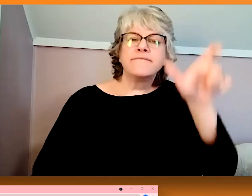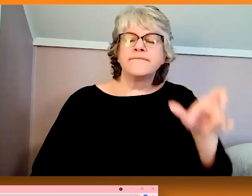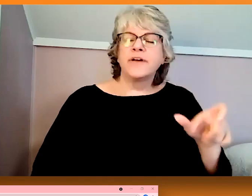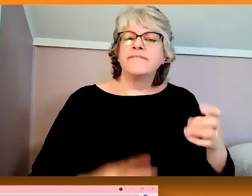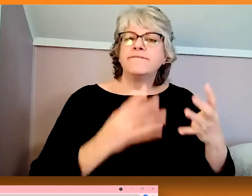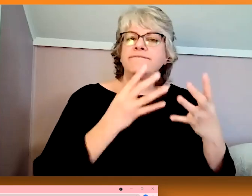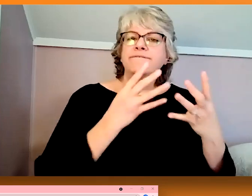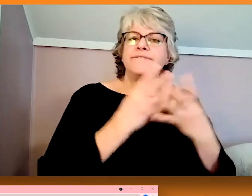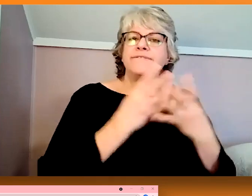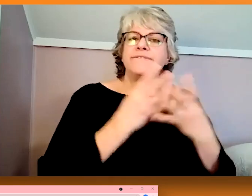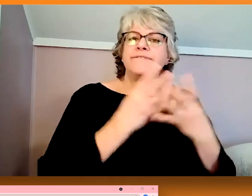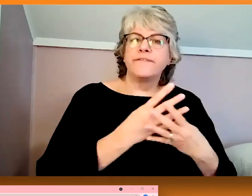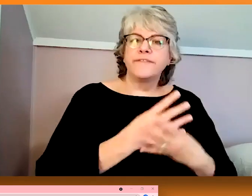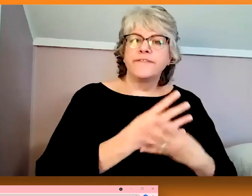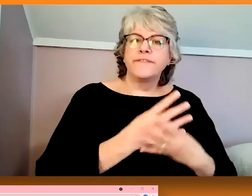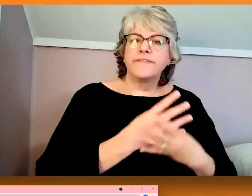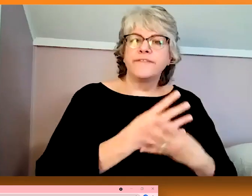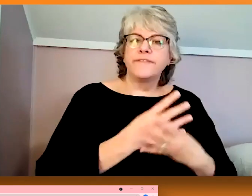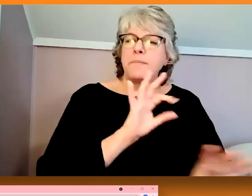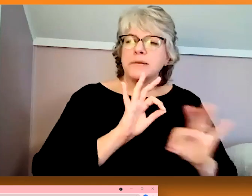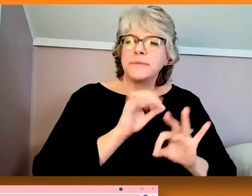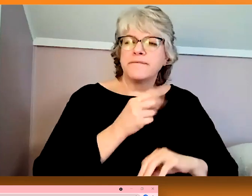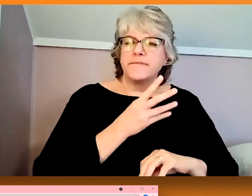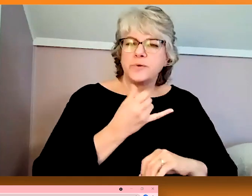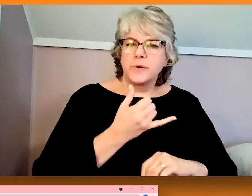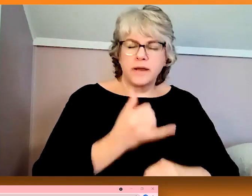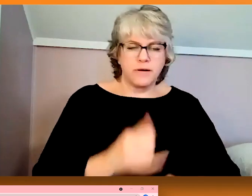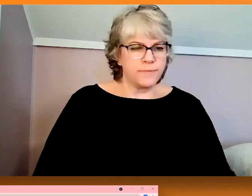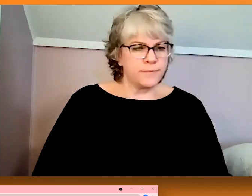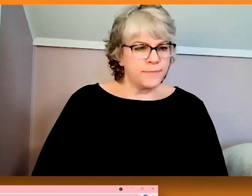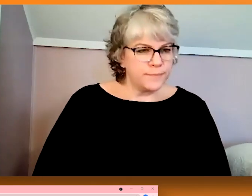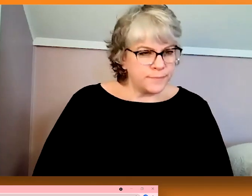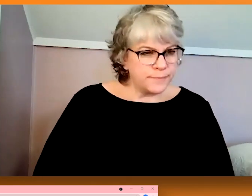I will just highlight a couple.